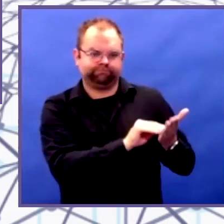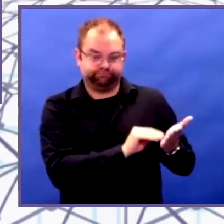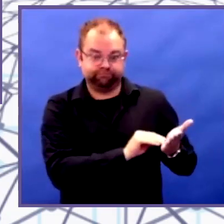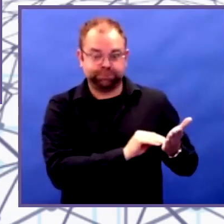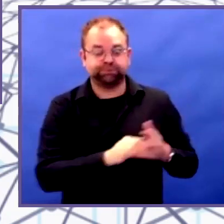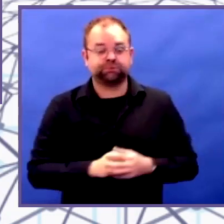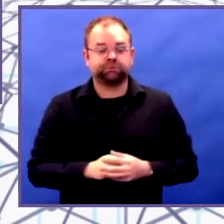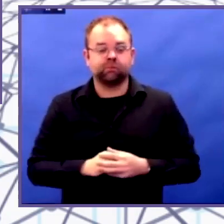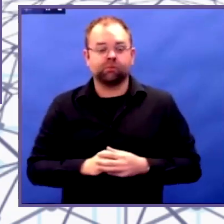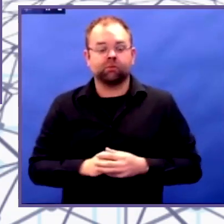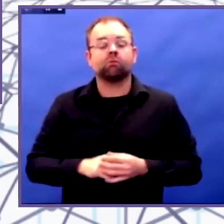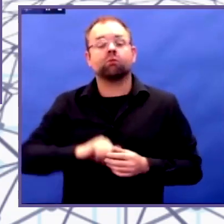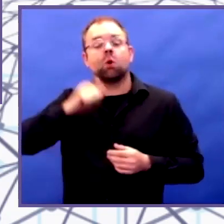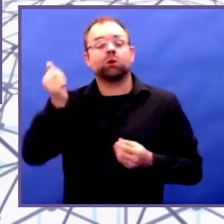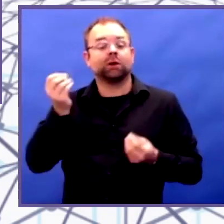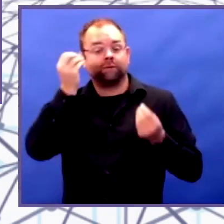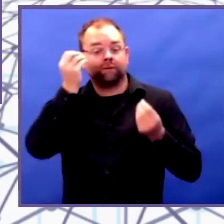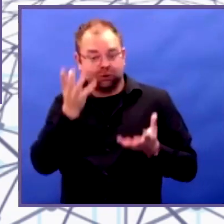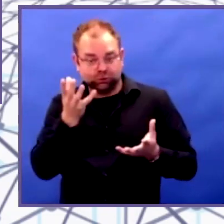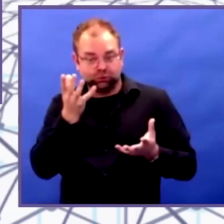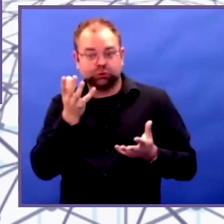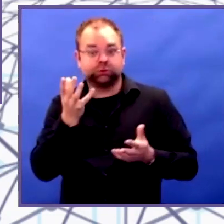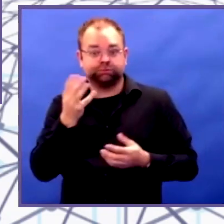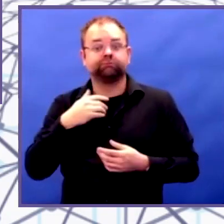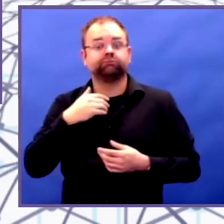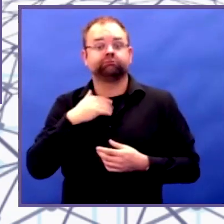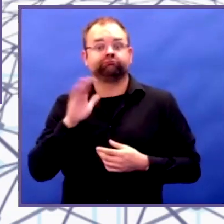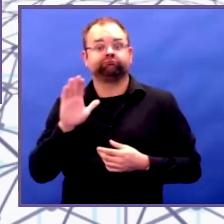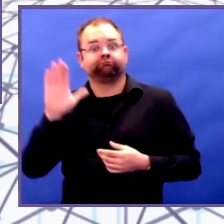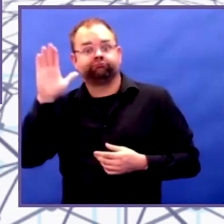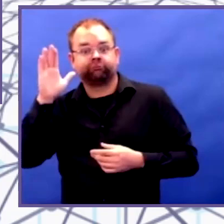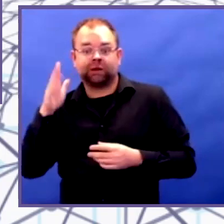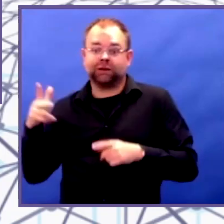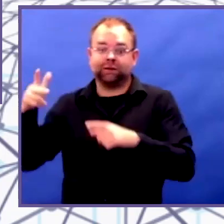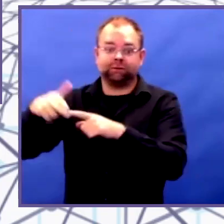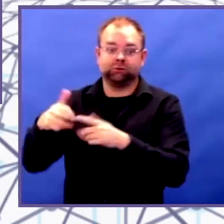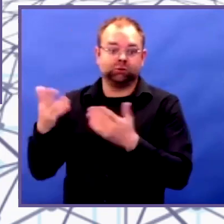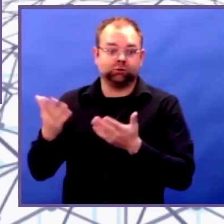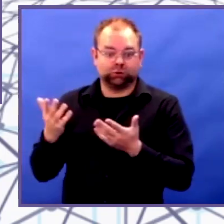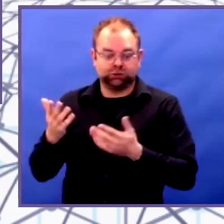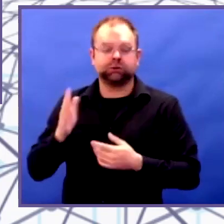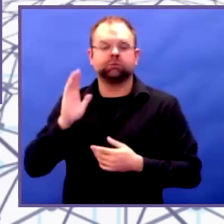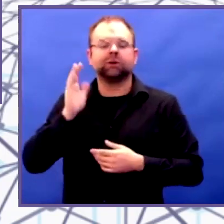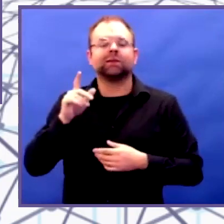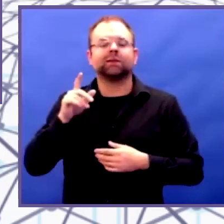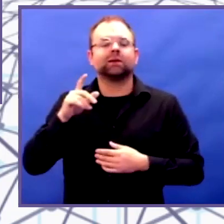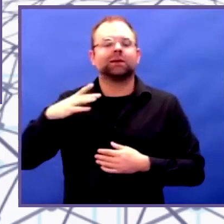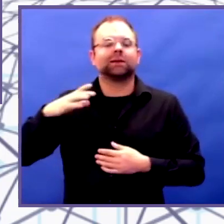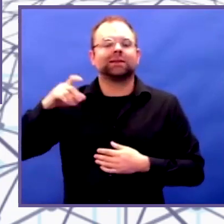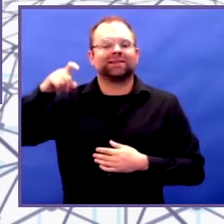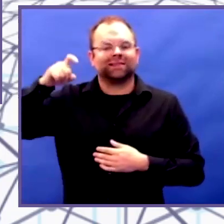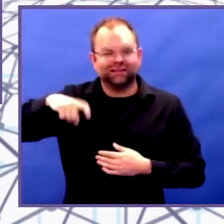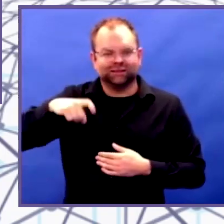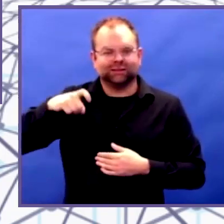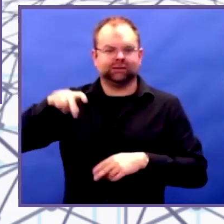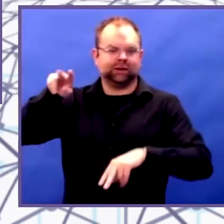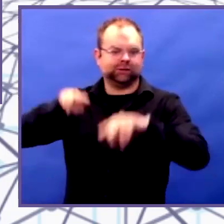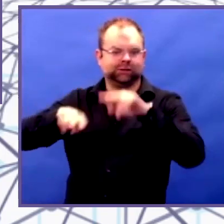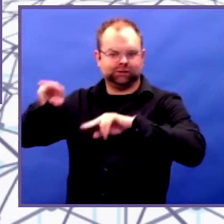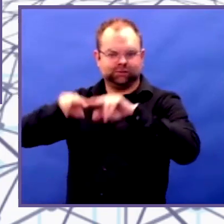Once that is done, we will then provide business startup. It is very much necessary for persons with disability.